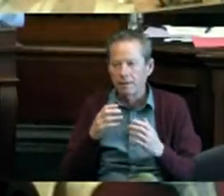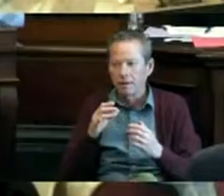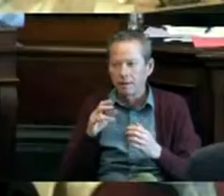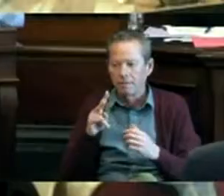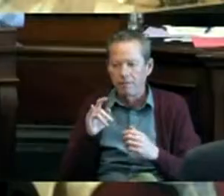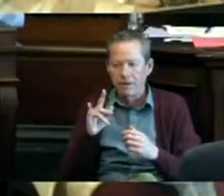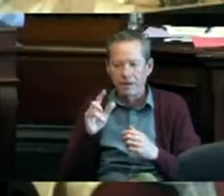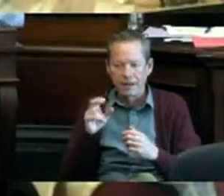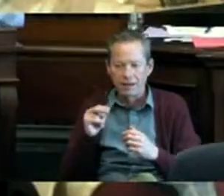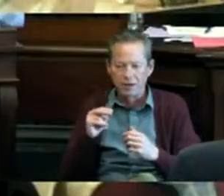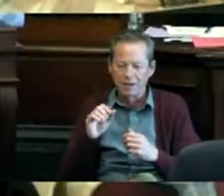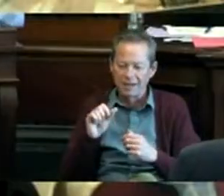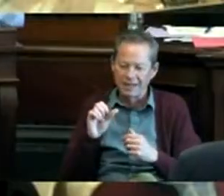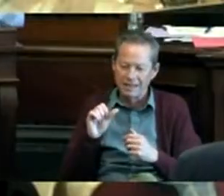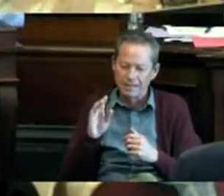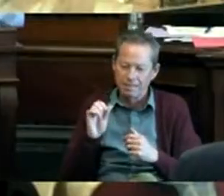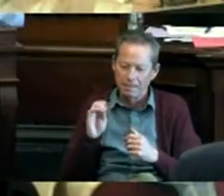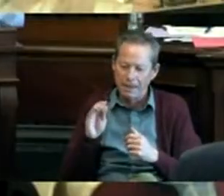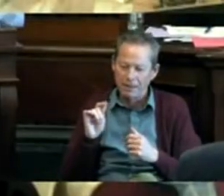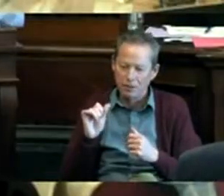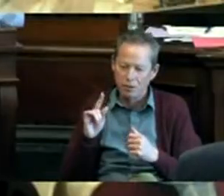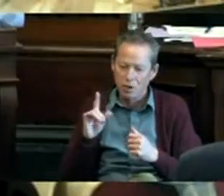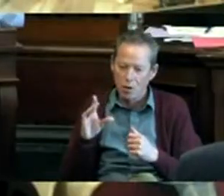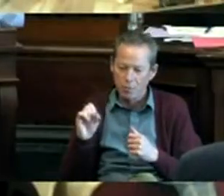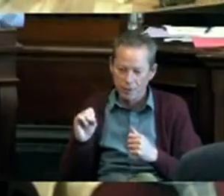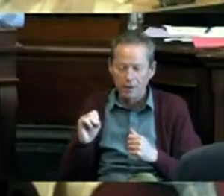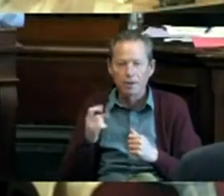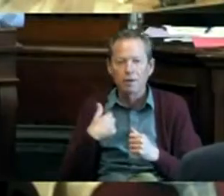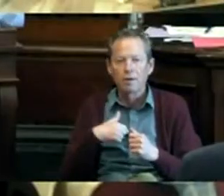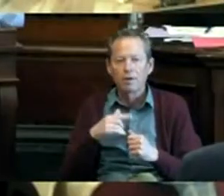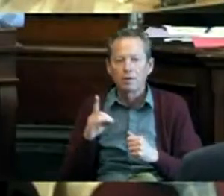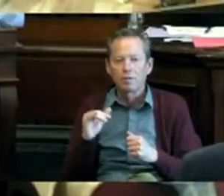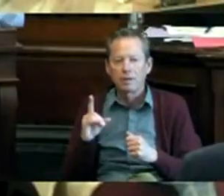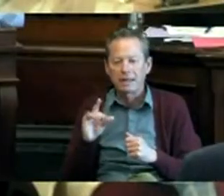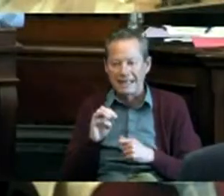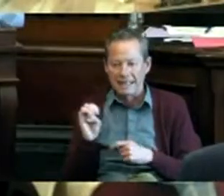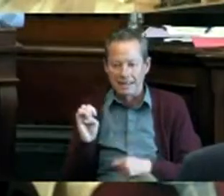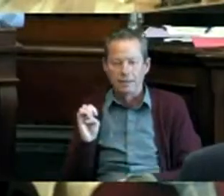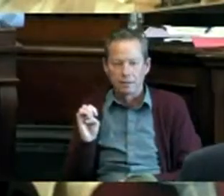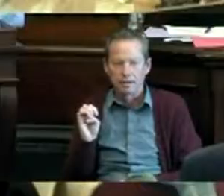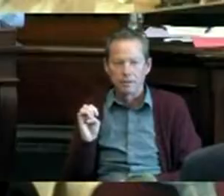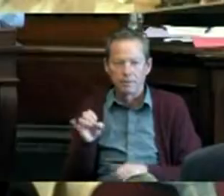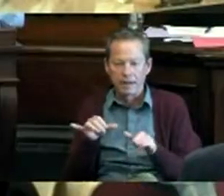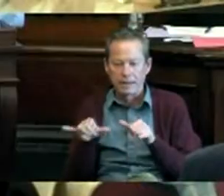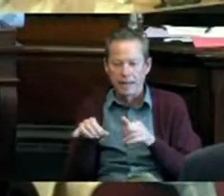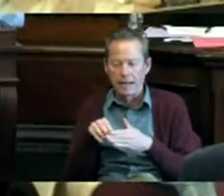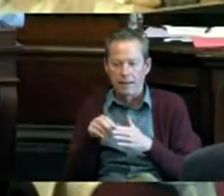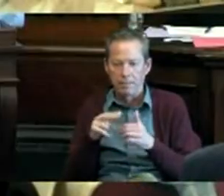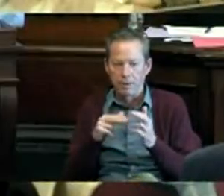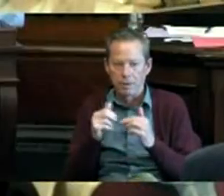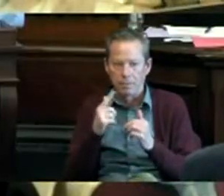replace the heating and ventilation. Asbestos problems.